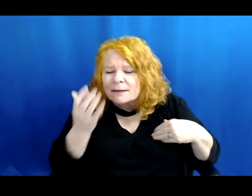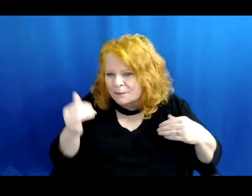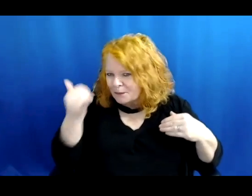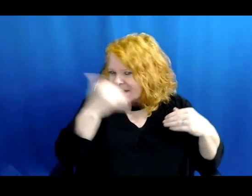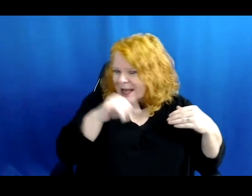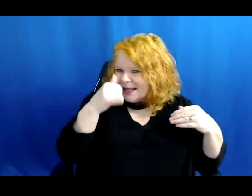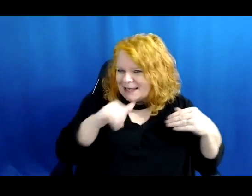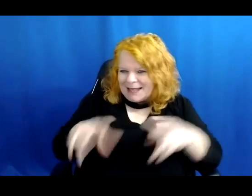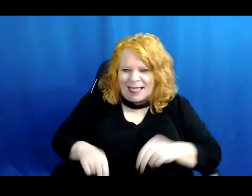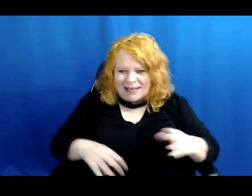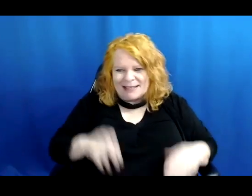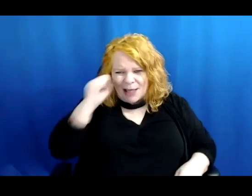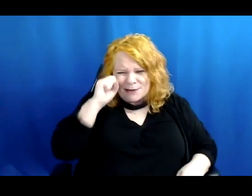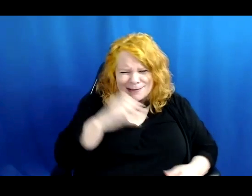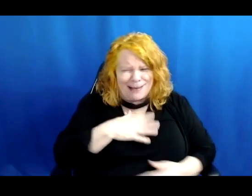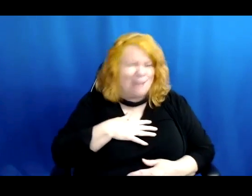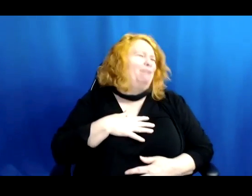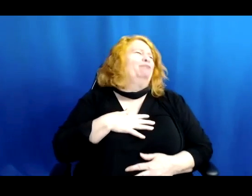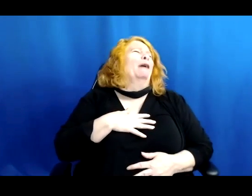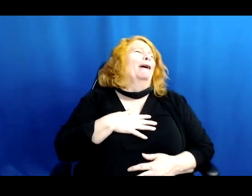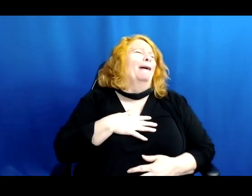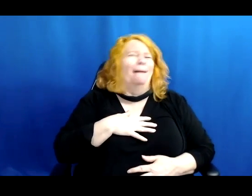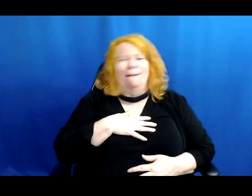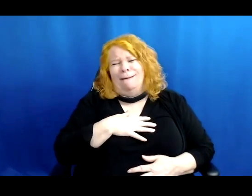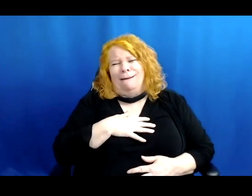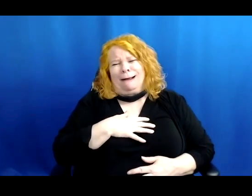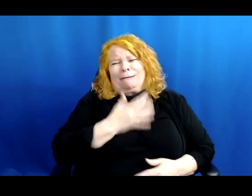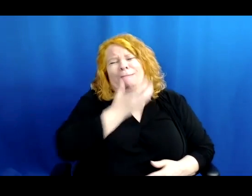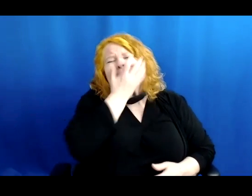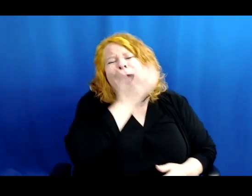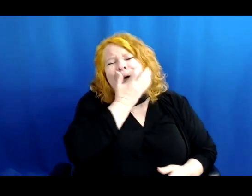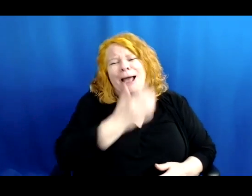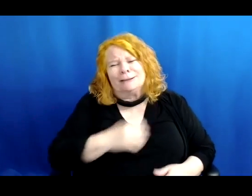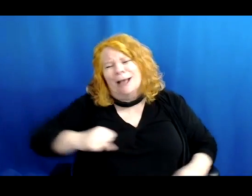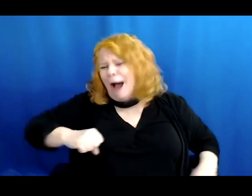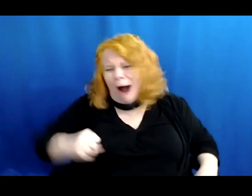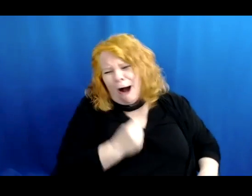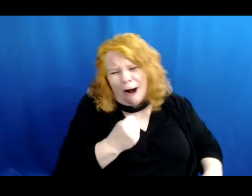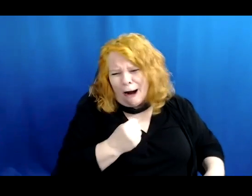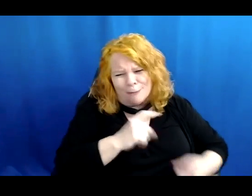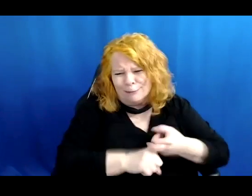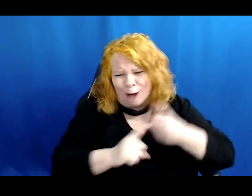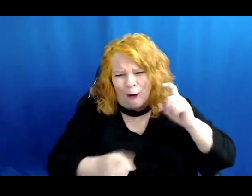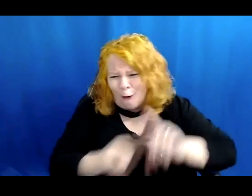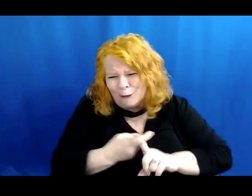“Grass? Ha ha ha ha ha ha ha ha ha ha!” “Ahoy me hearty, there ain't no grass